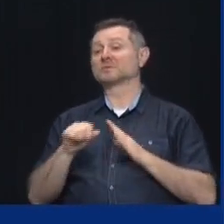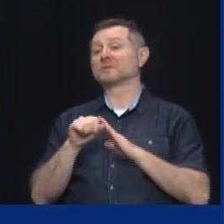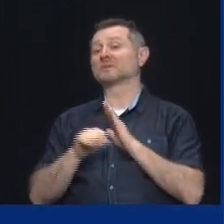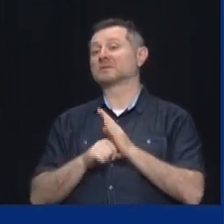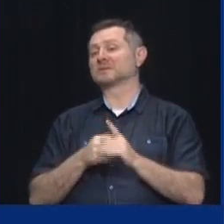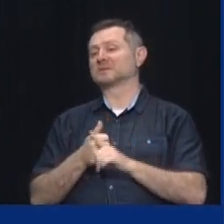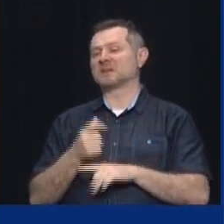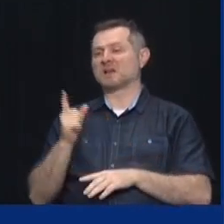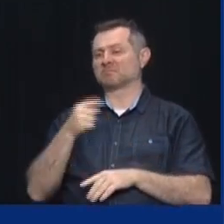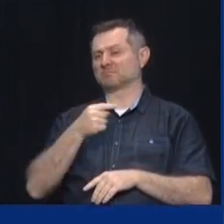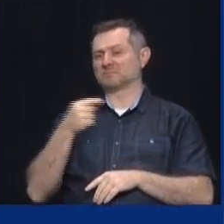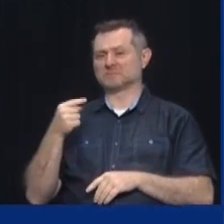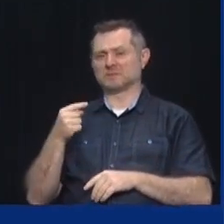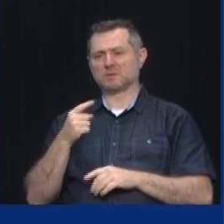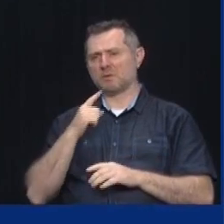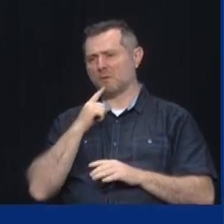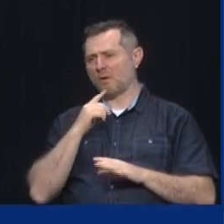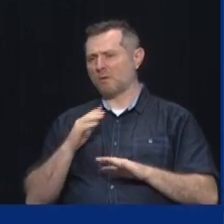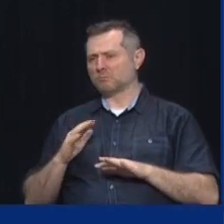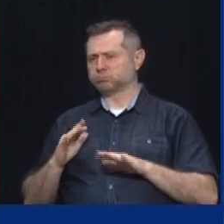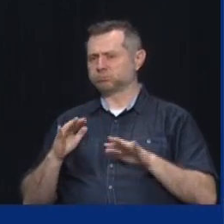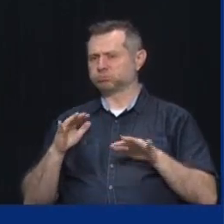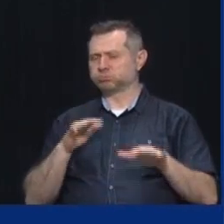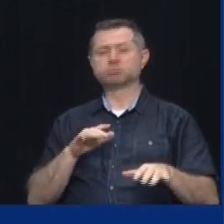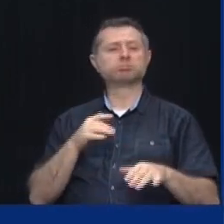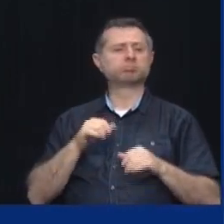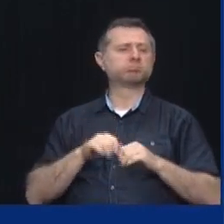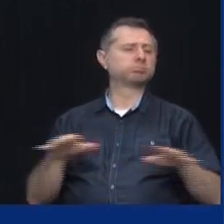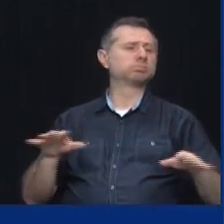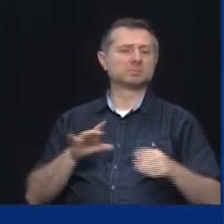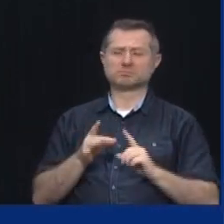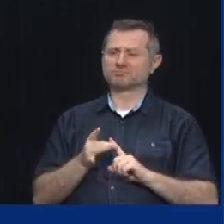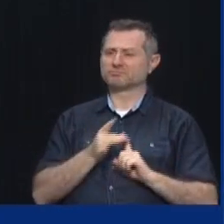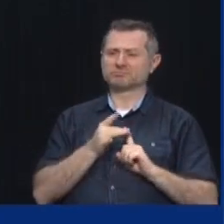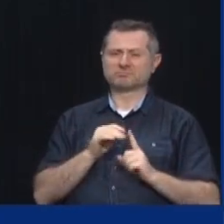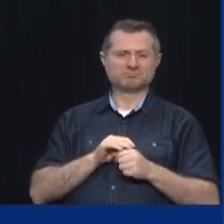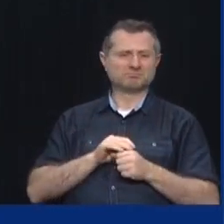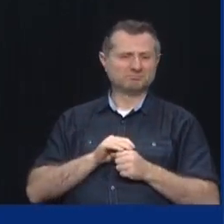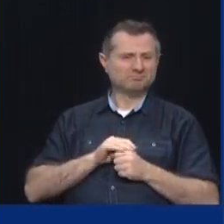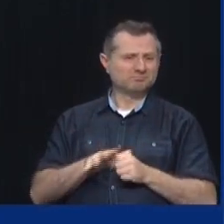A FACT IS A FACT. HERE IS THE FACT.